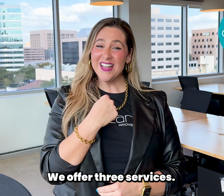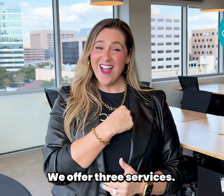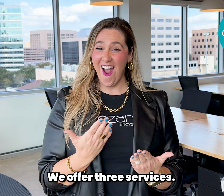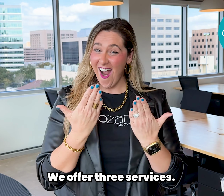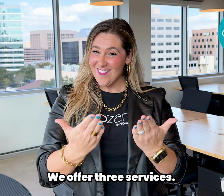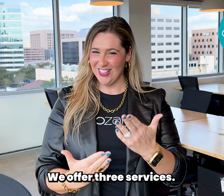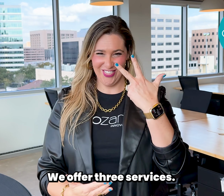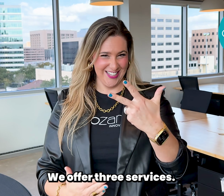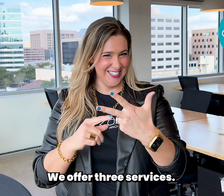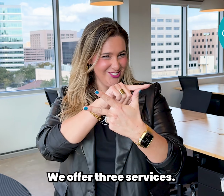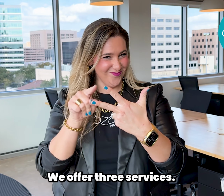we offer three services.